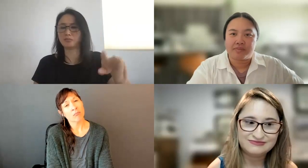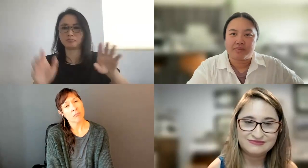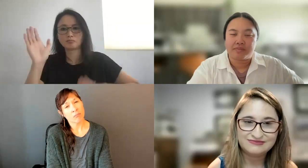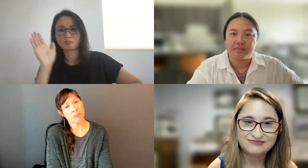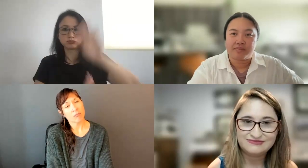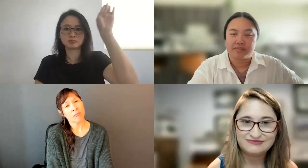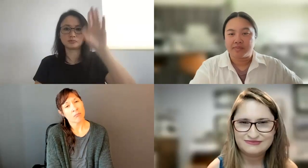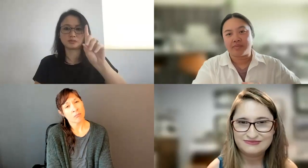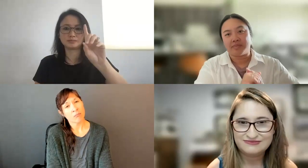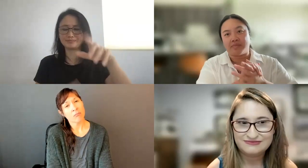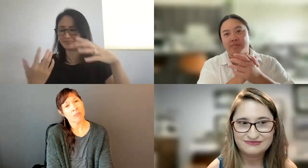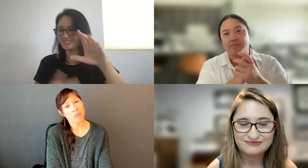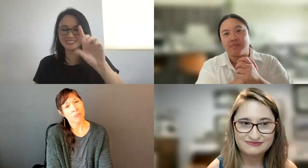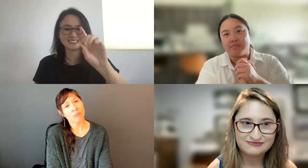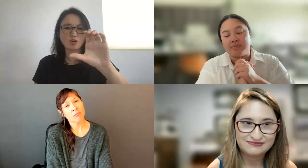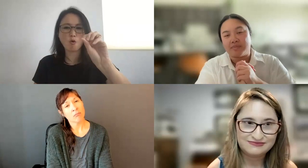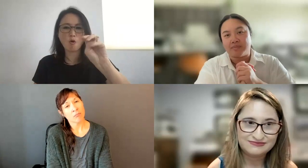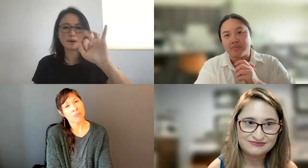And then January, 2022 came around